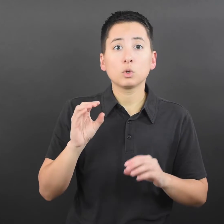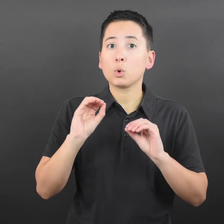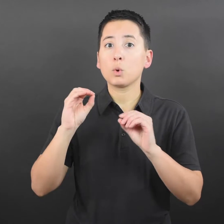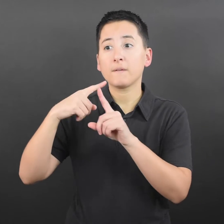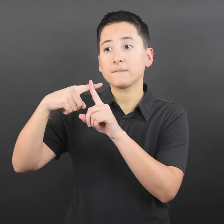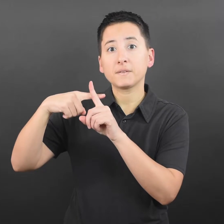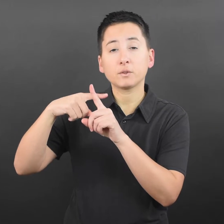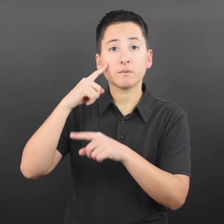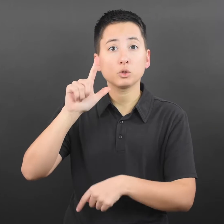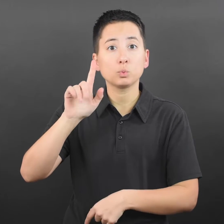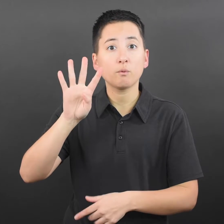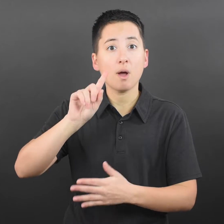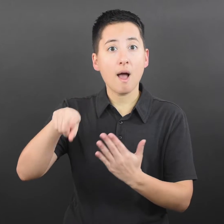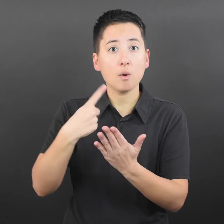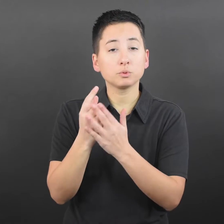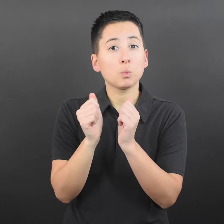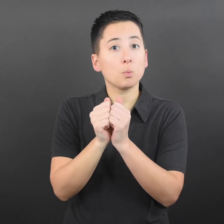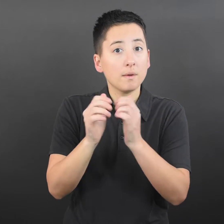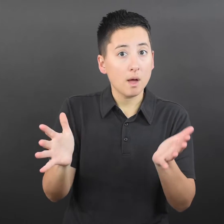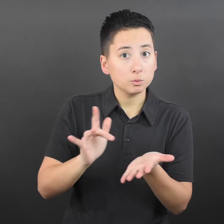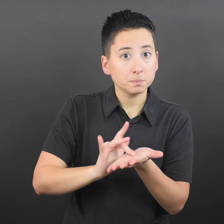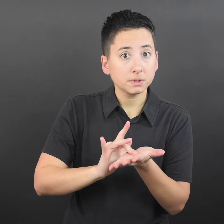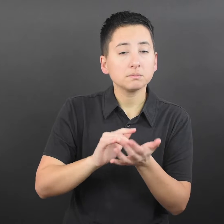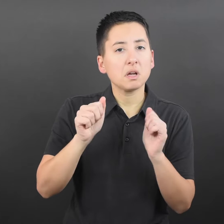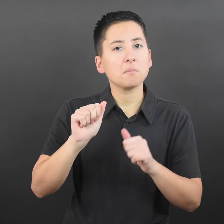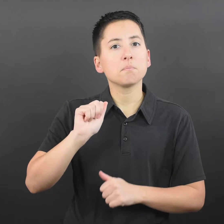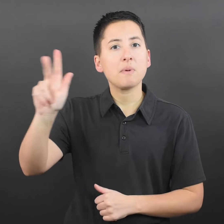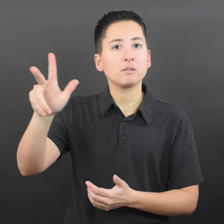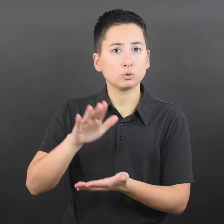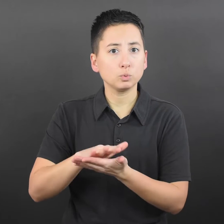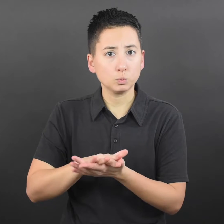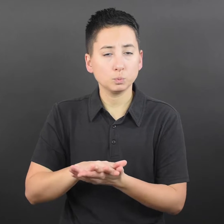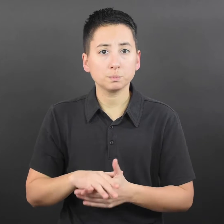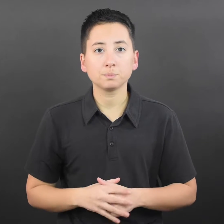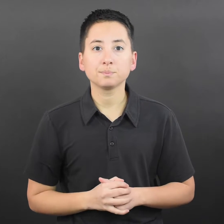and are fever free without the use of fever-reducing medications